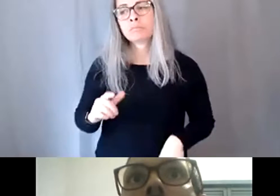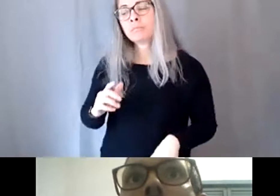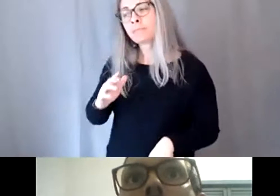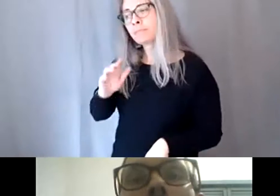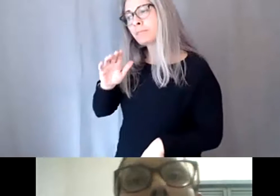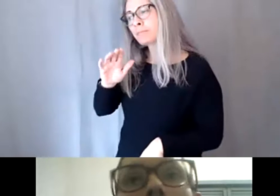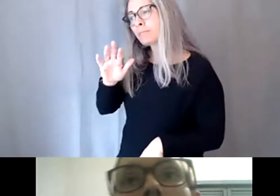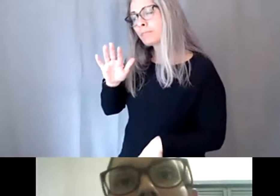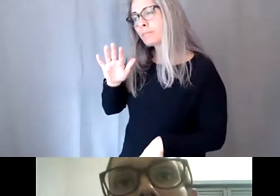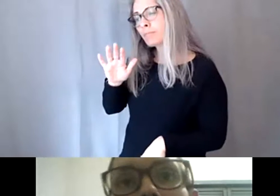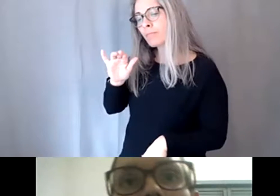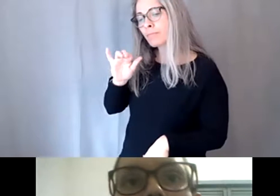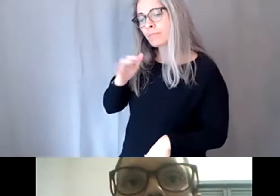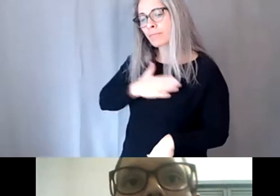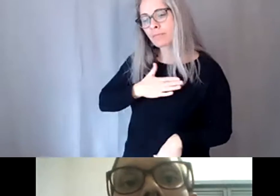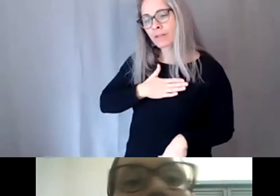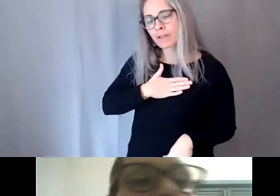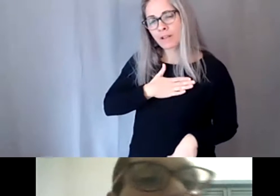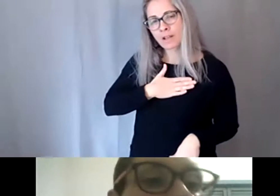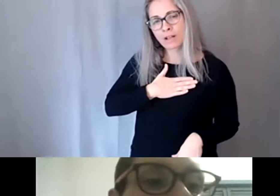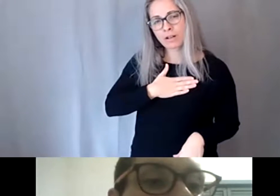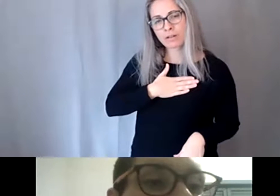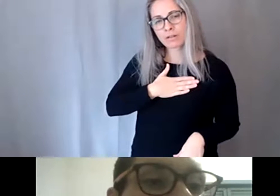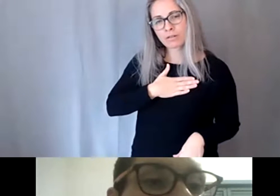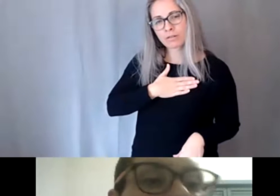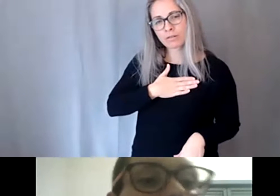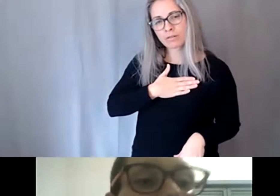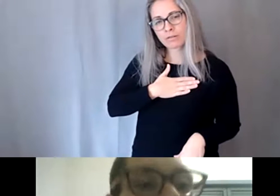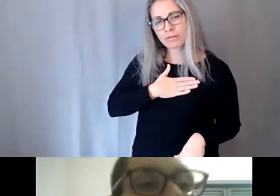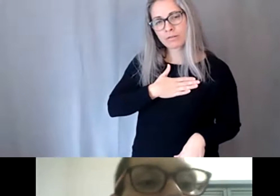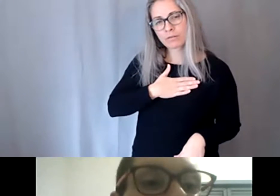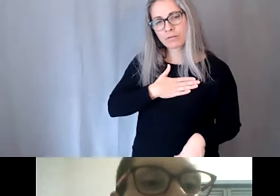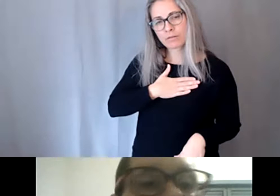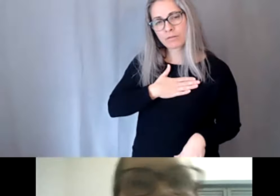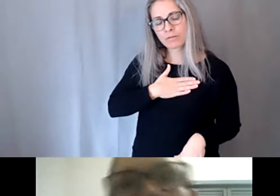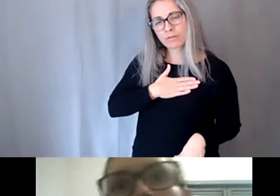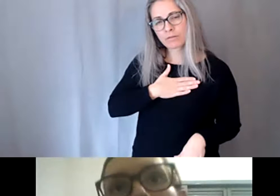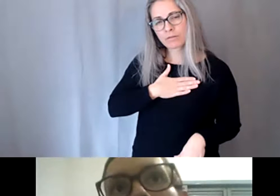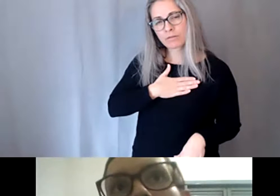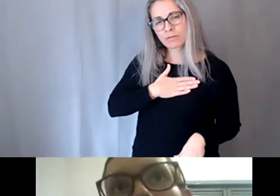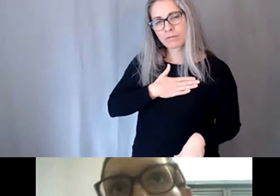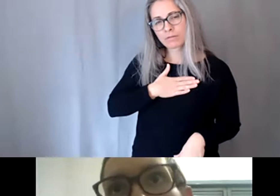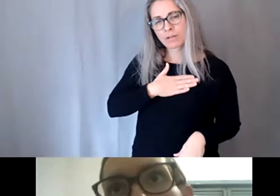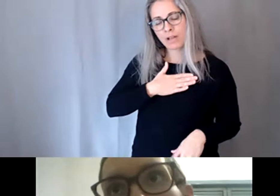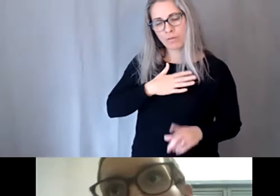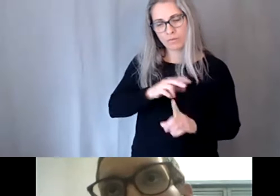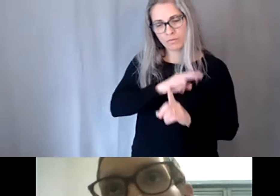are much more diffused on this issue because